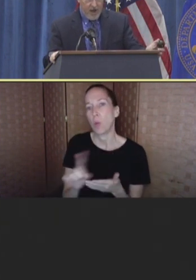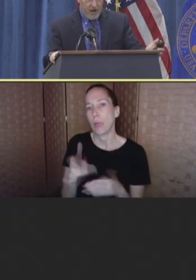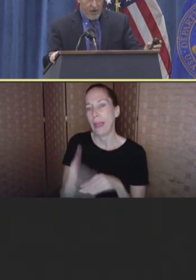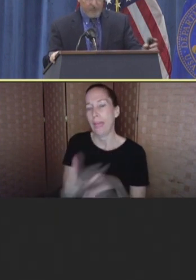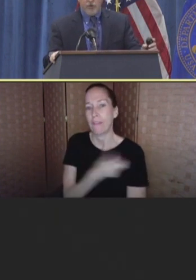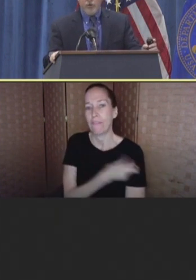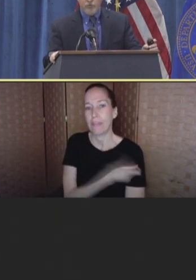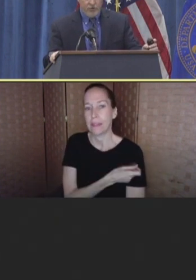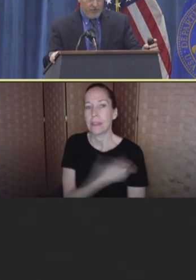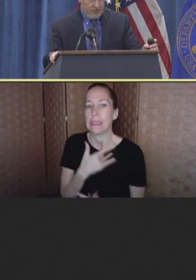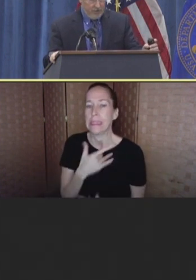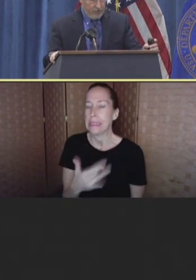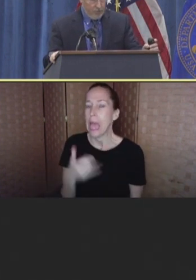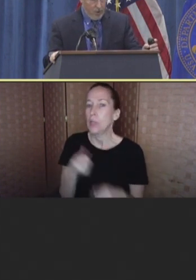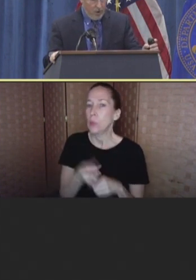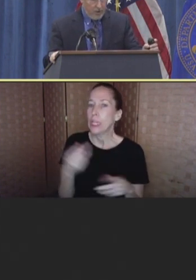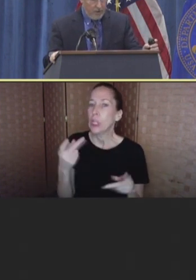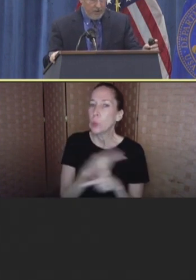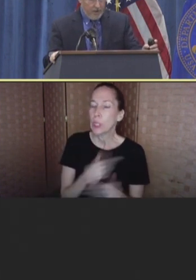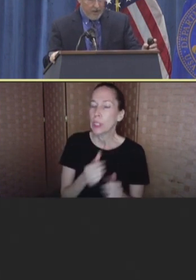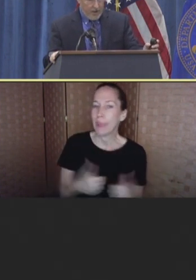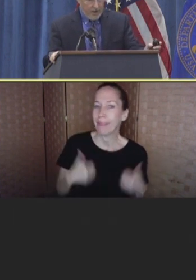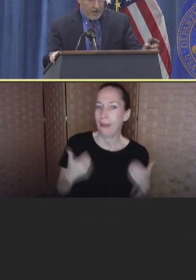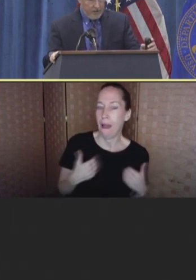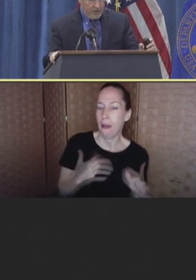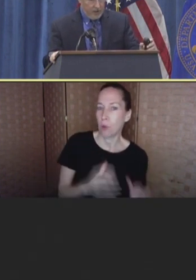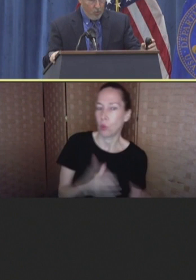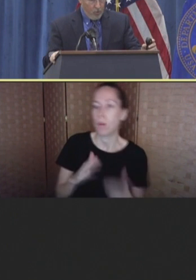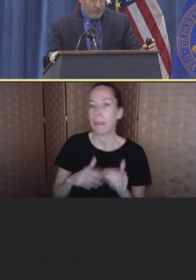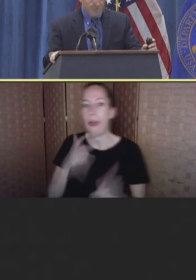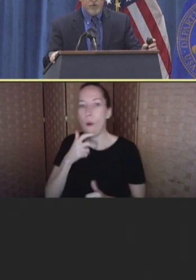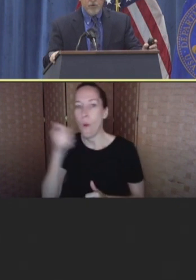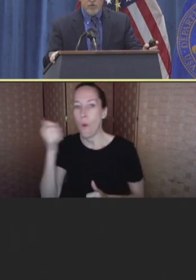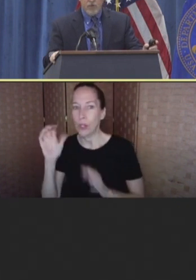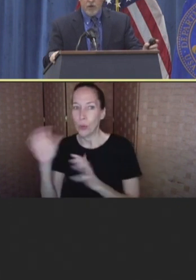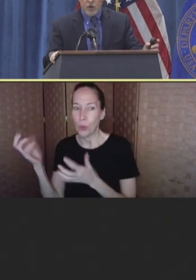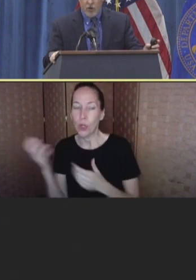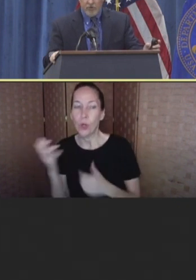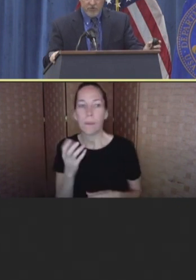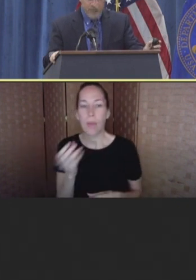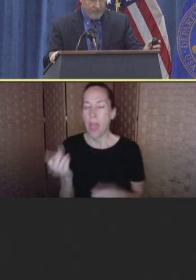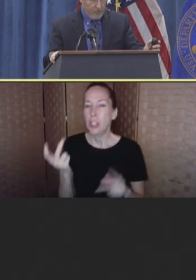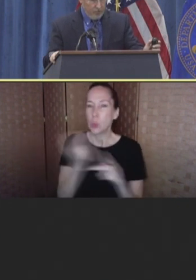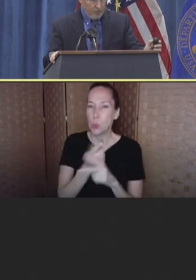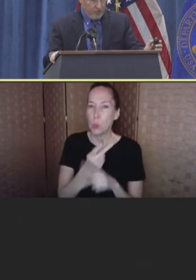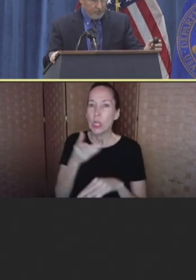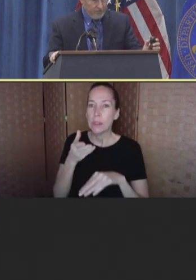Higher after dose 2 than dose 1 and that there were some occurrences after boosters.